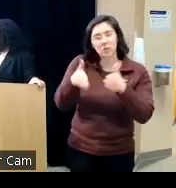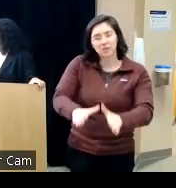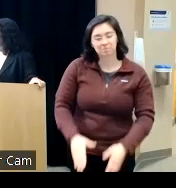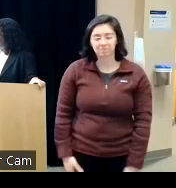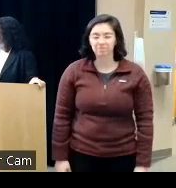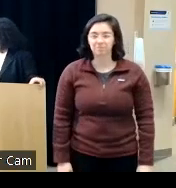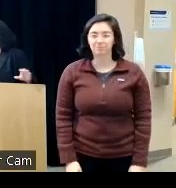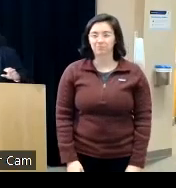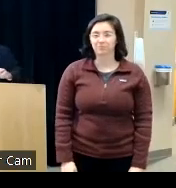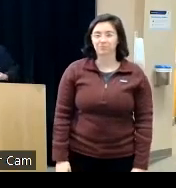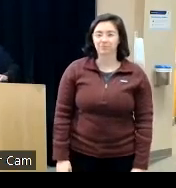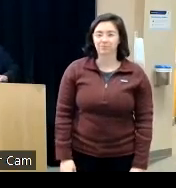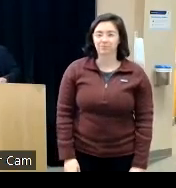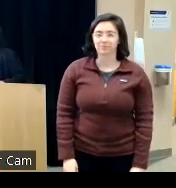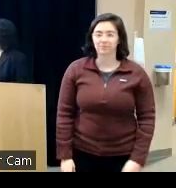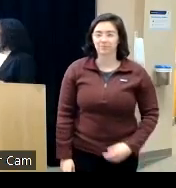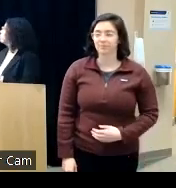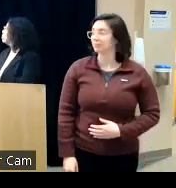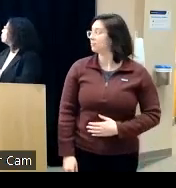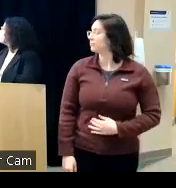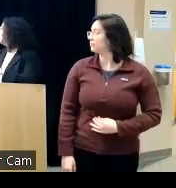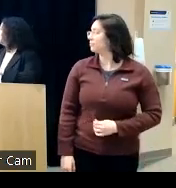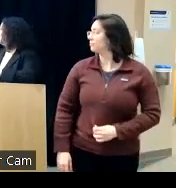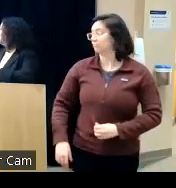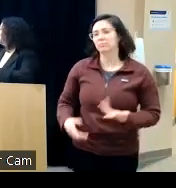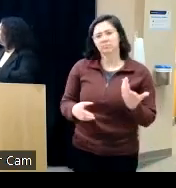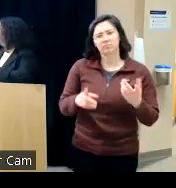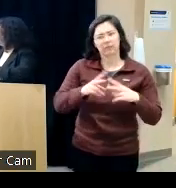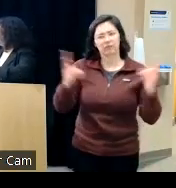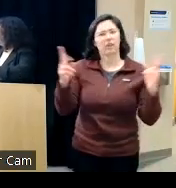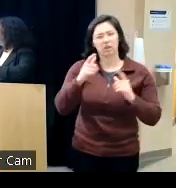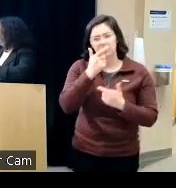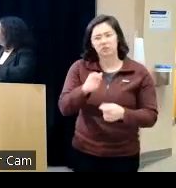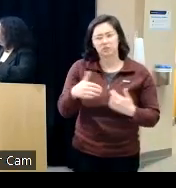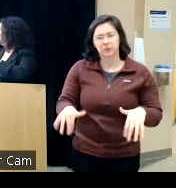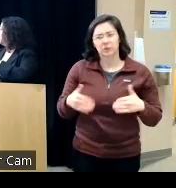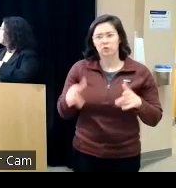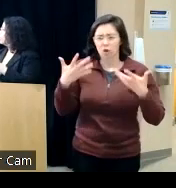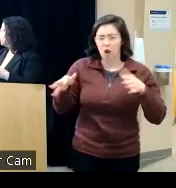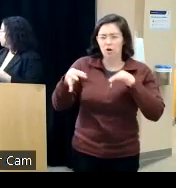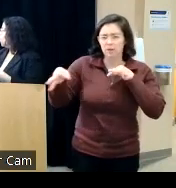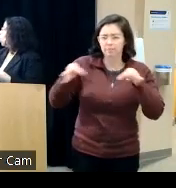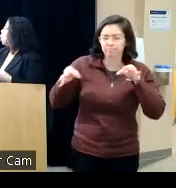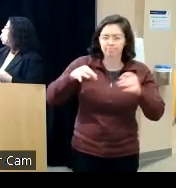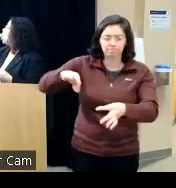very interesting and then as you're so articulately explained we need to understand